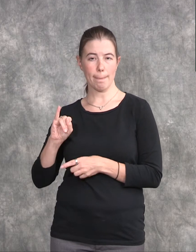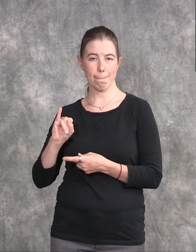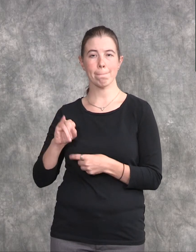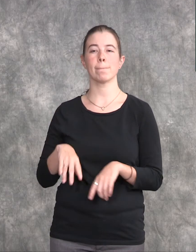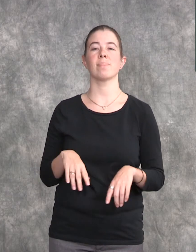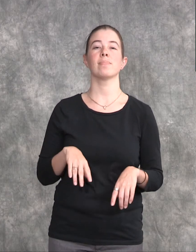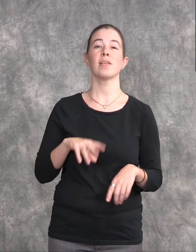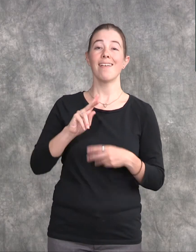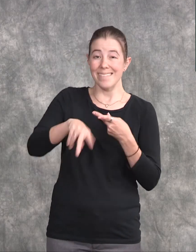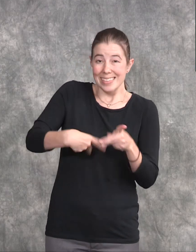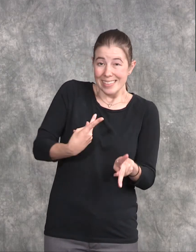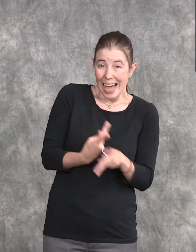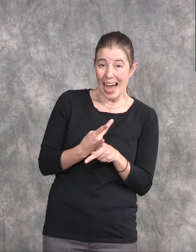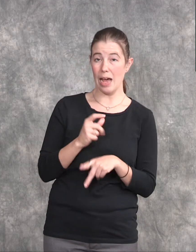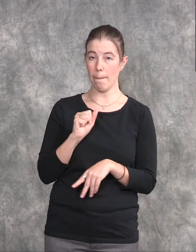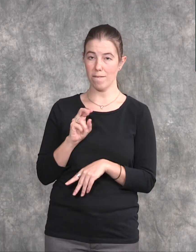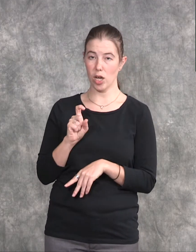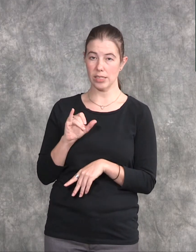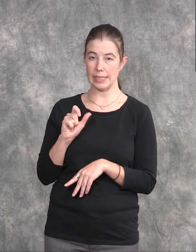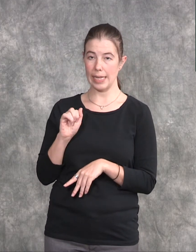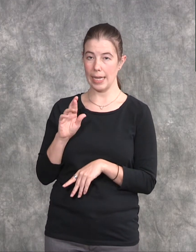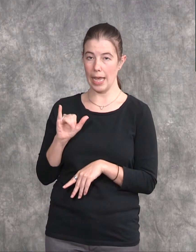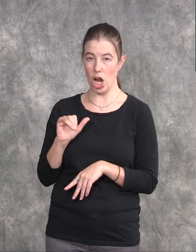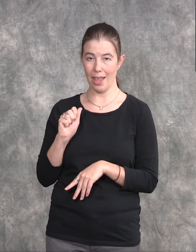The type of auxiliary aid or service